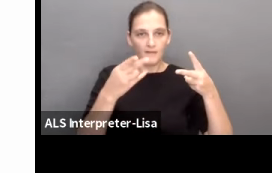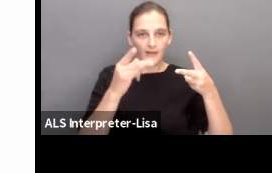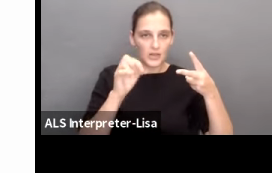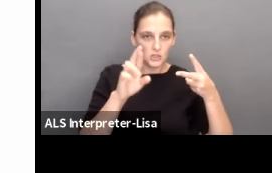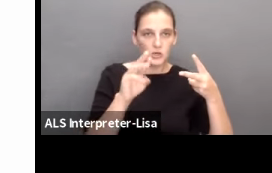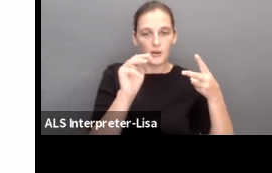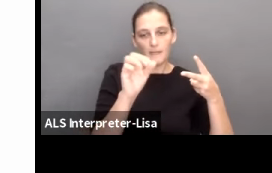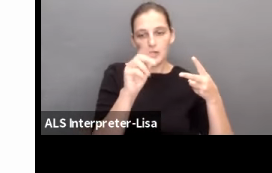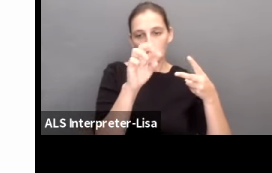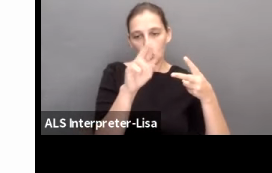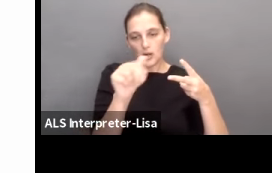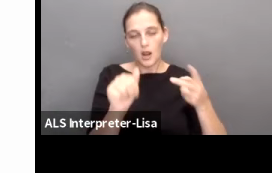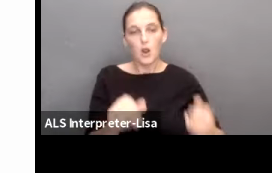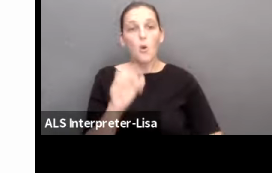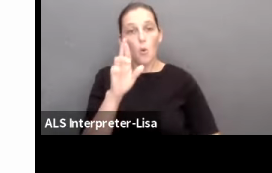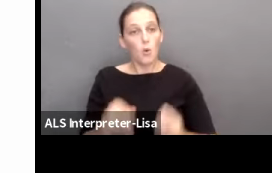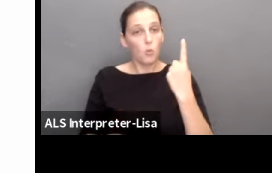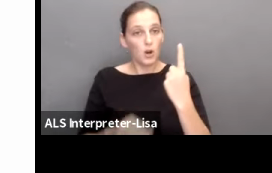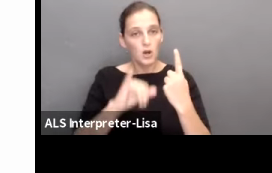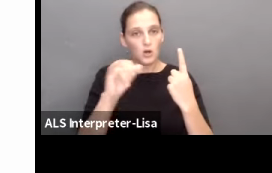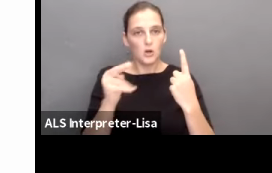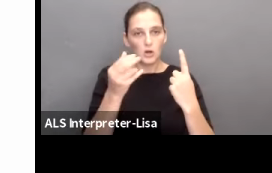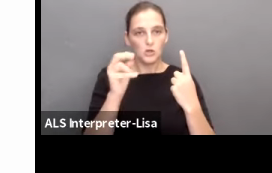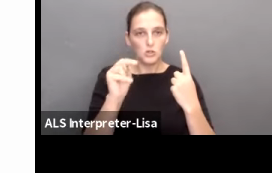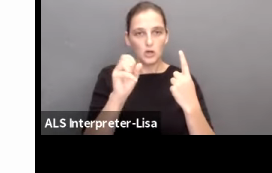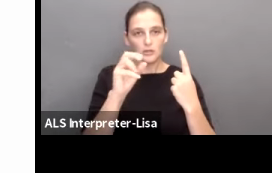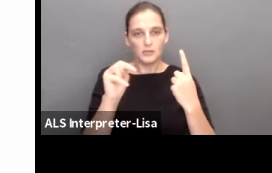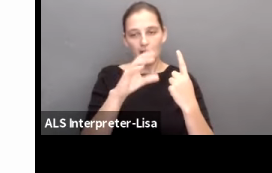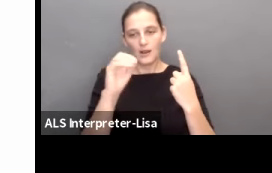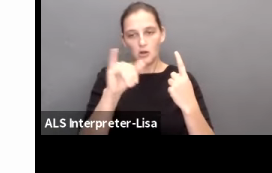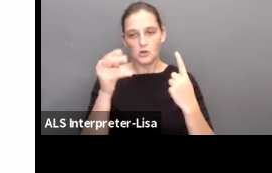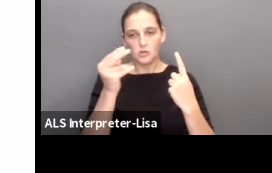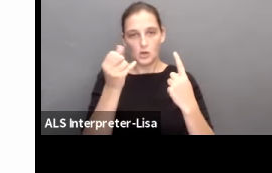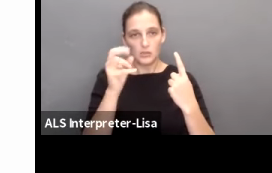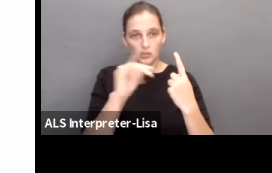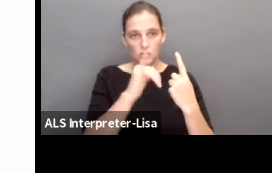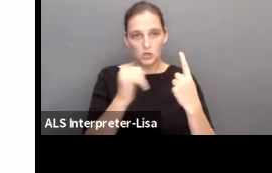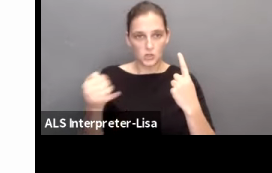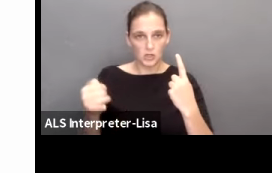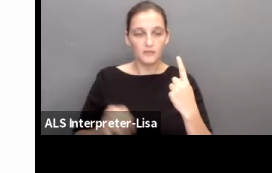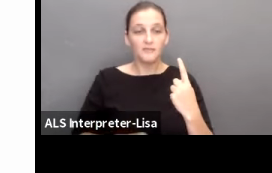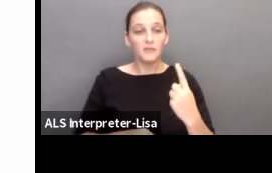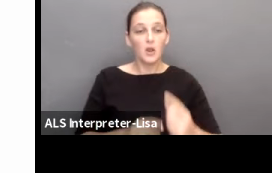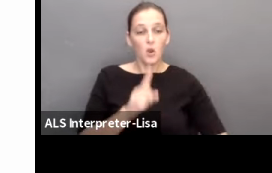or one shot of the Johnson and Johnson only 1.2% of those people have ended up getting